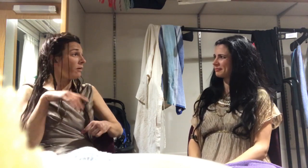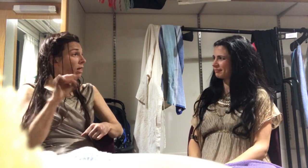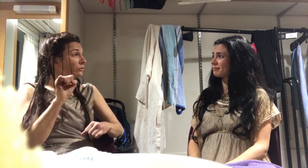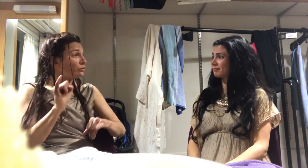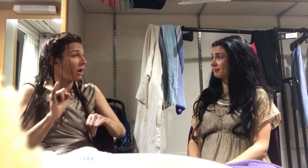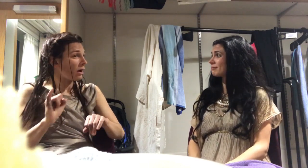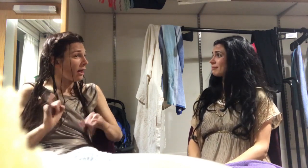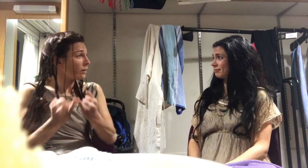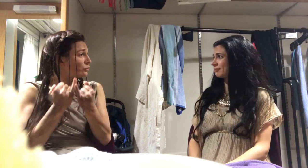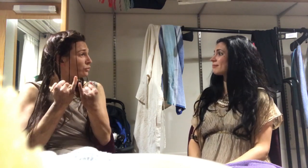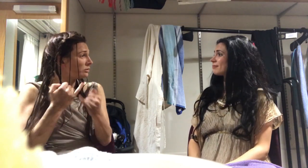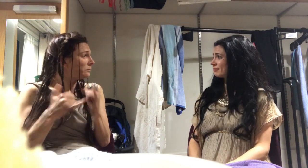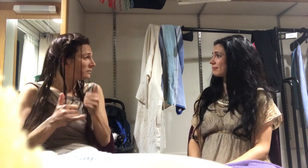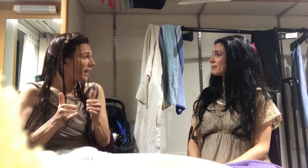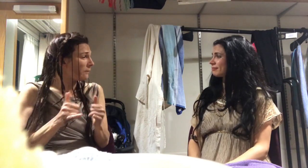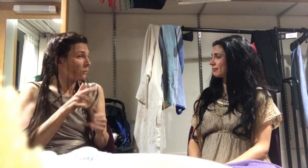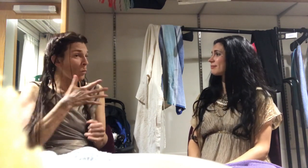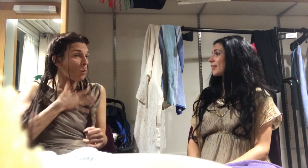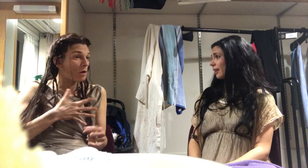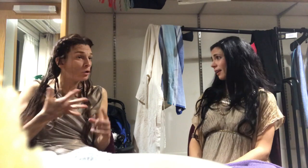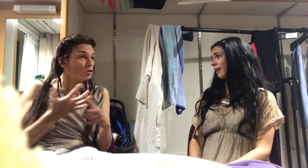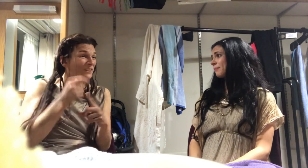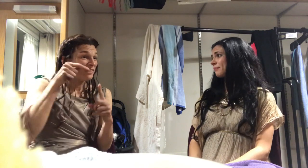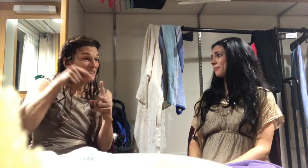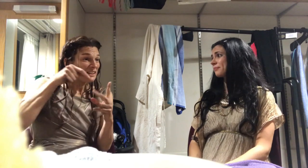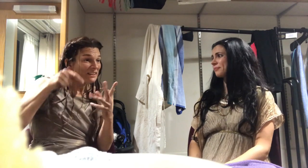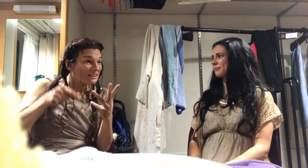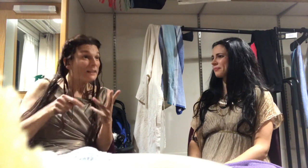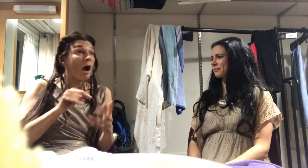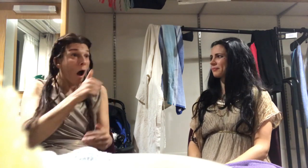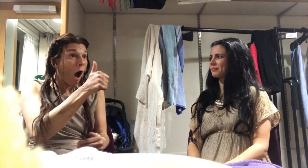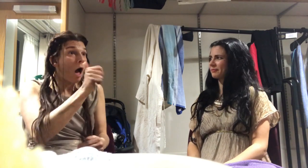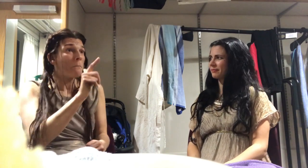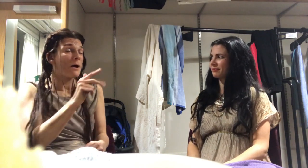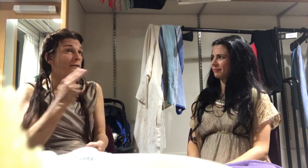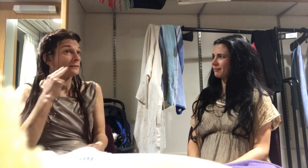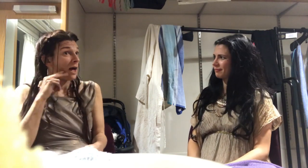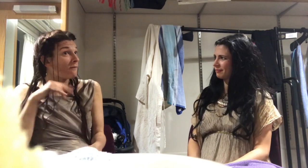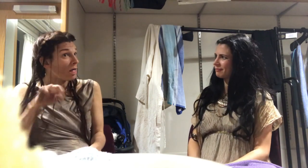Deaf culture clashes sometimes with certain things.... So maybe people want this, and this and this... but then